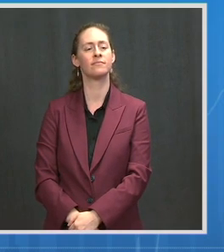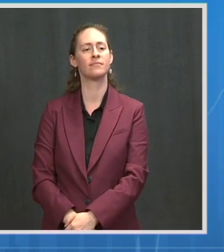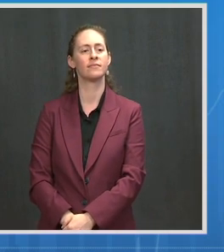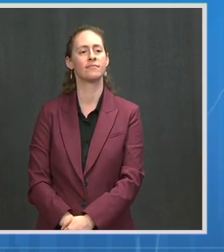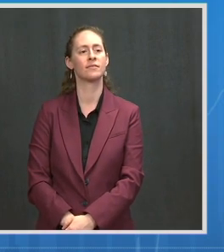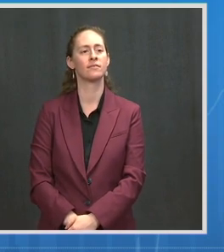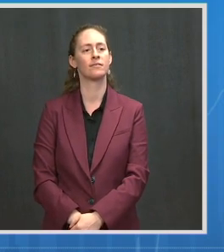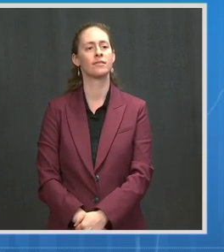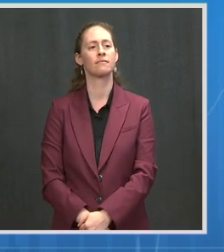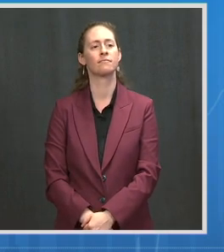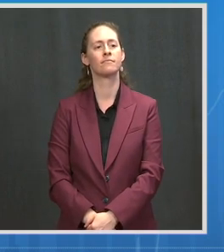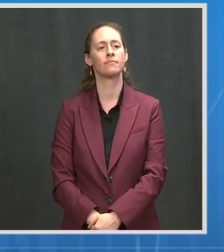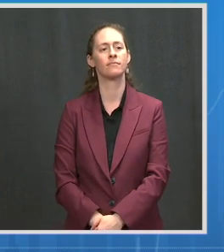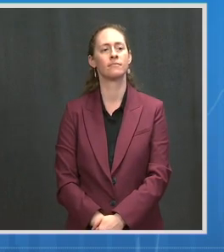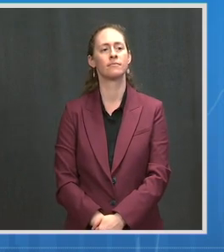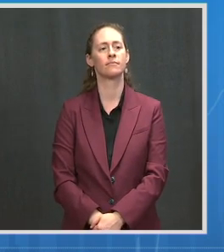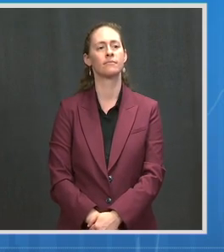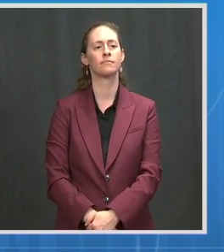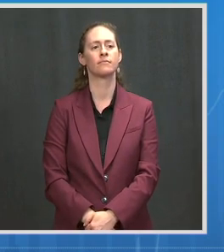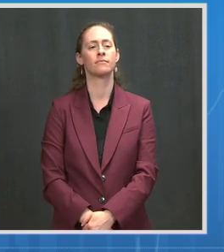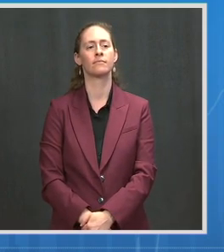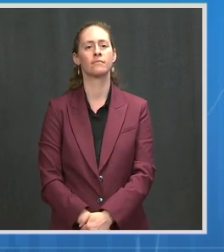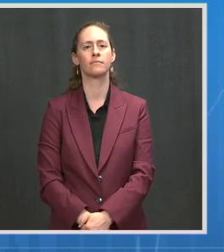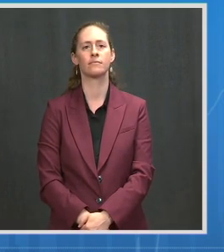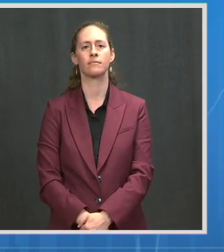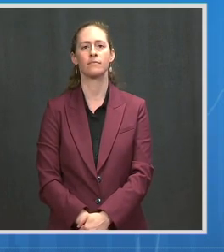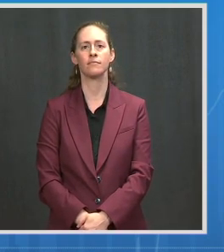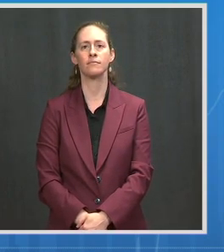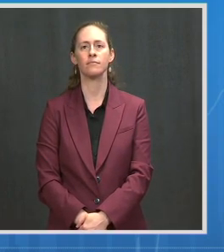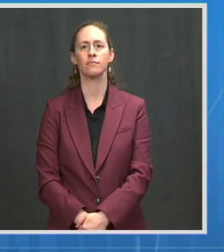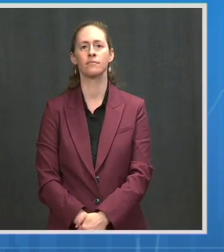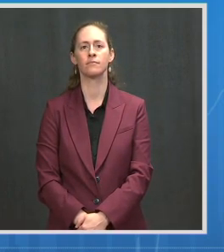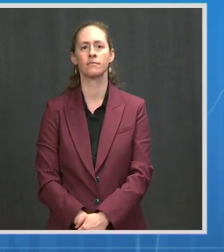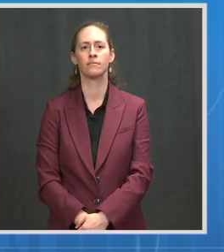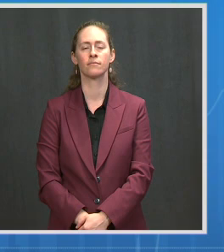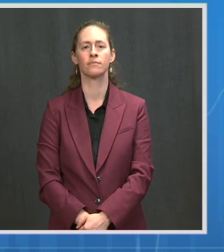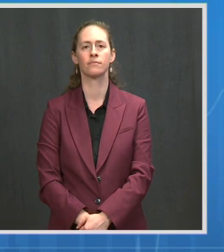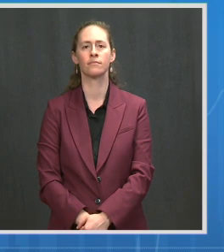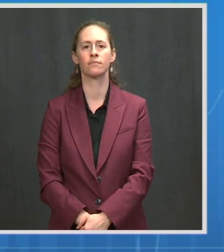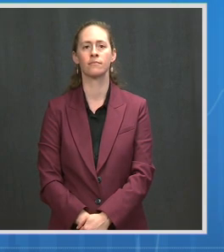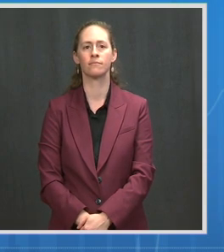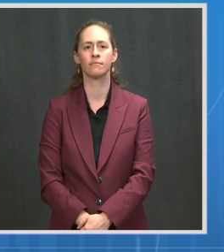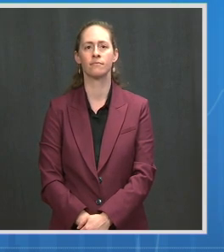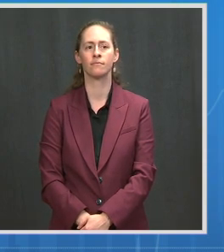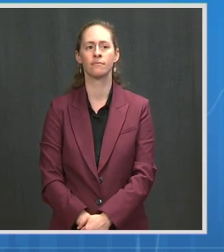if you look at a number of studies, again, that have come out literally within the last few days,